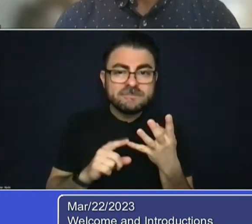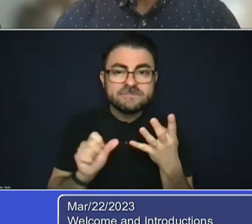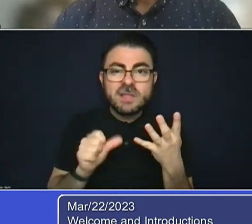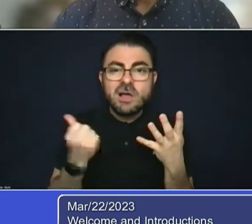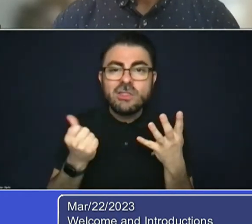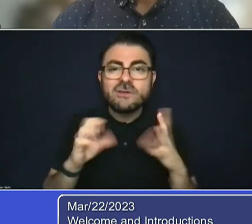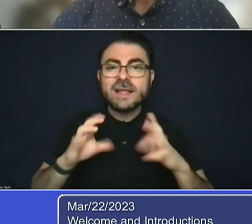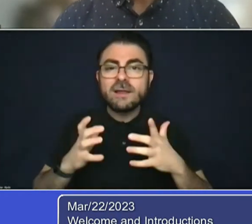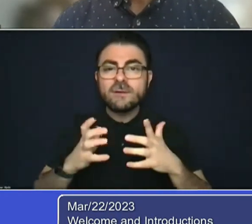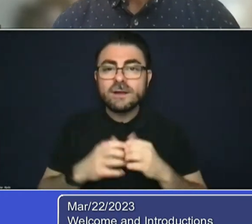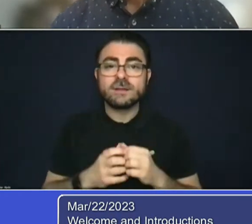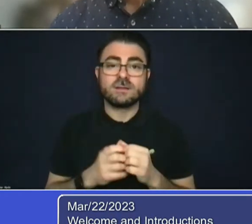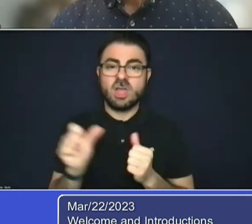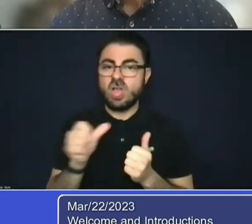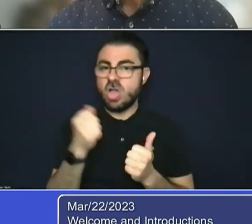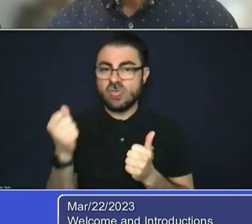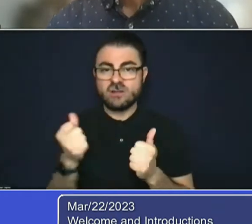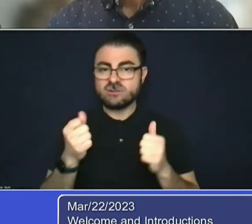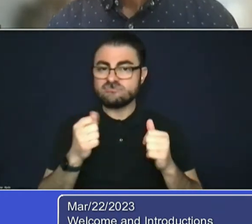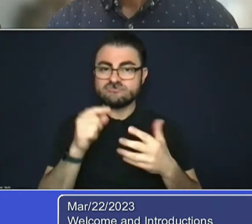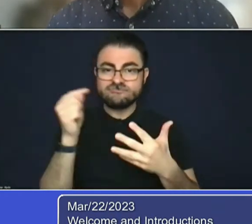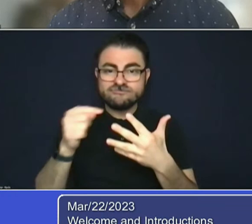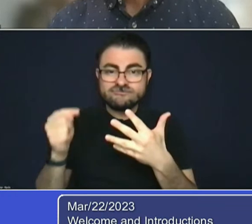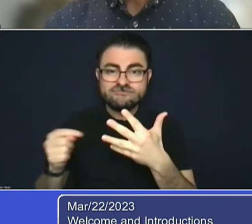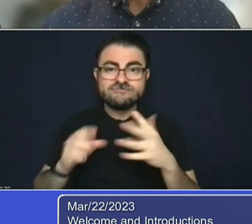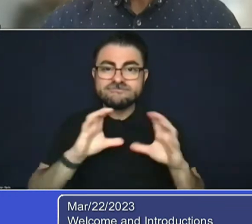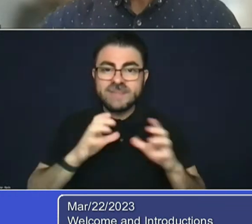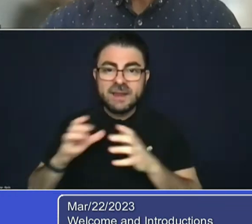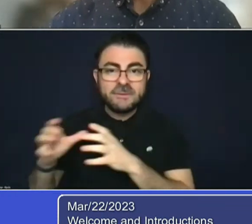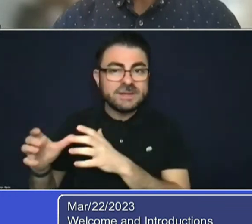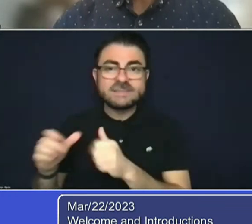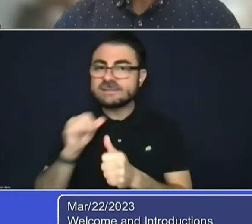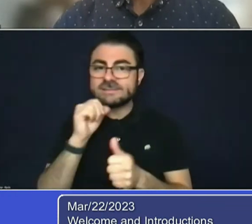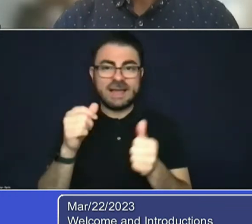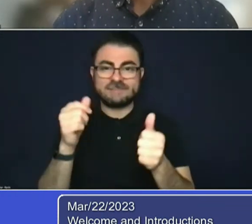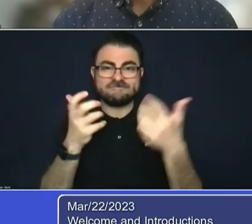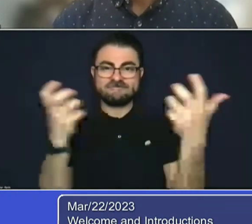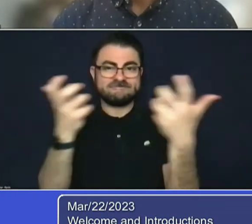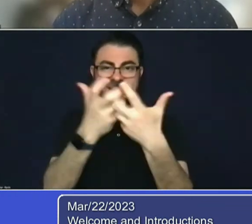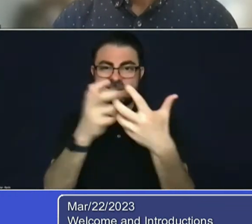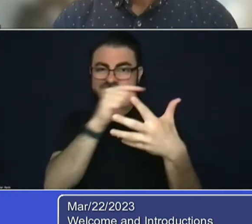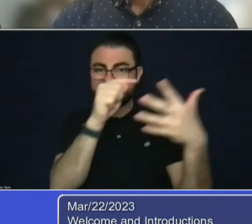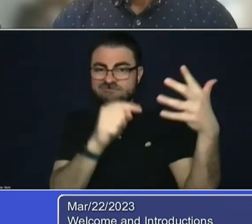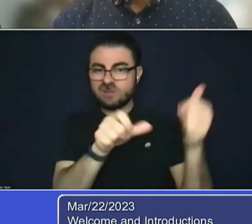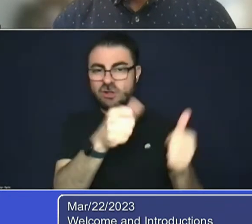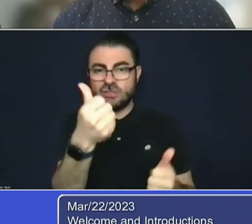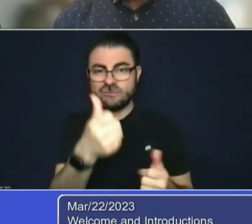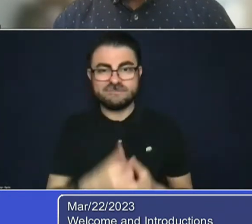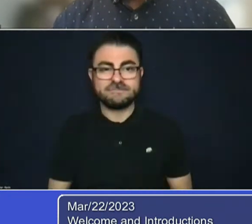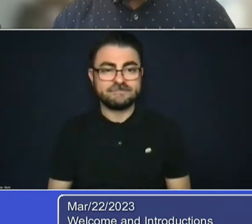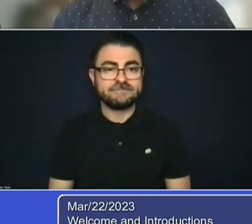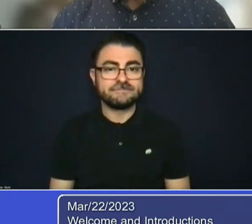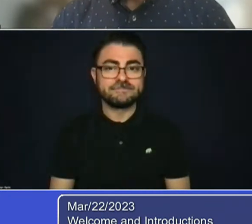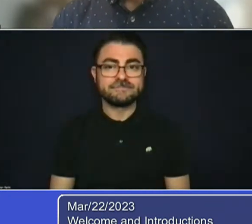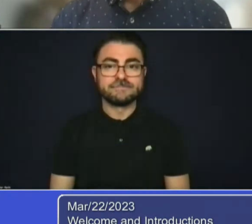FOCUSED ON INVESTING BUT ARE